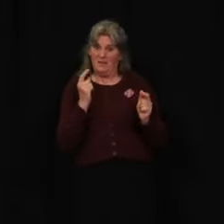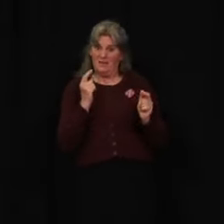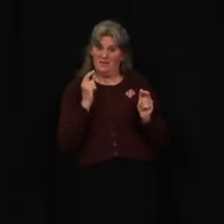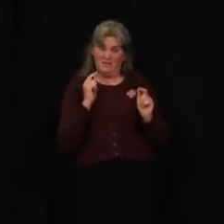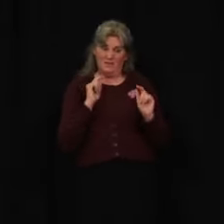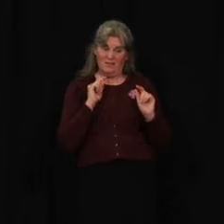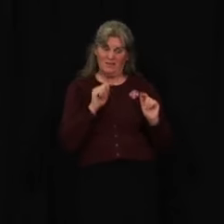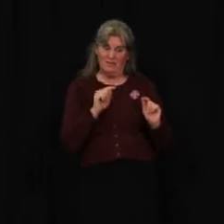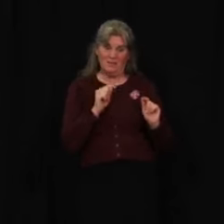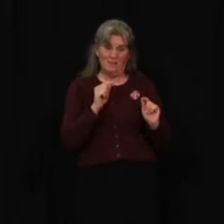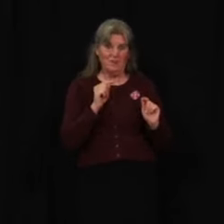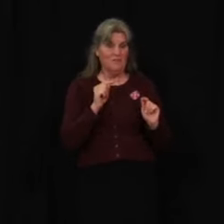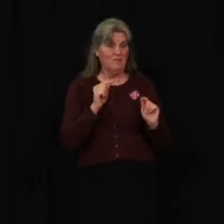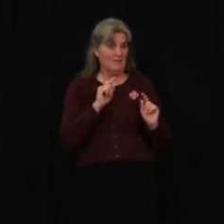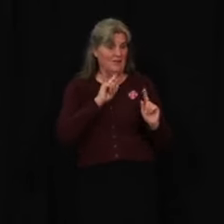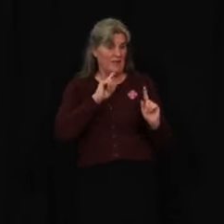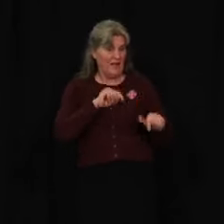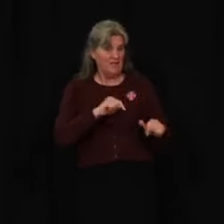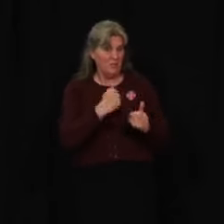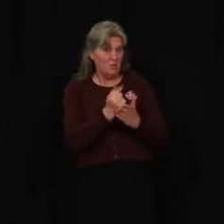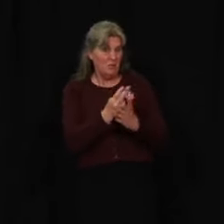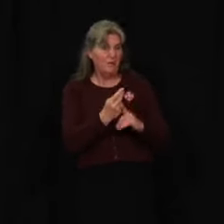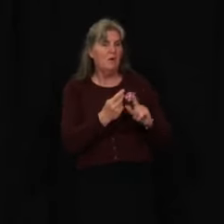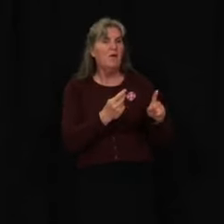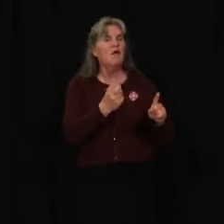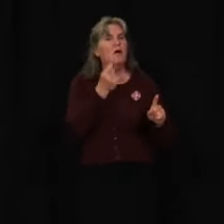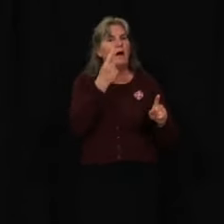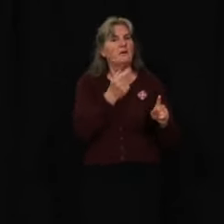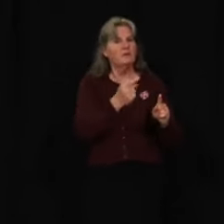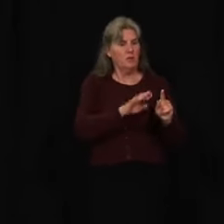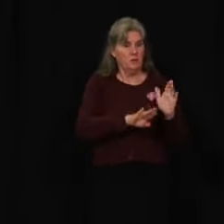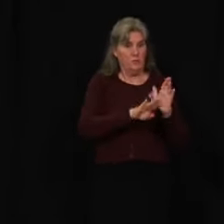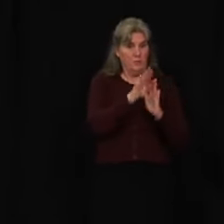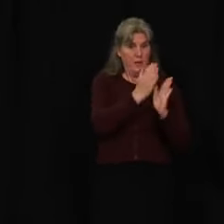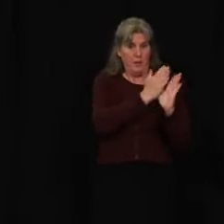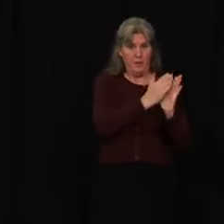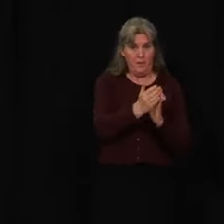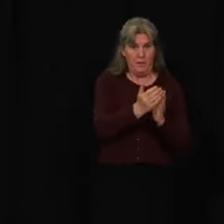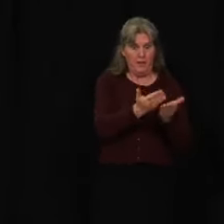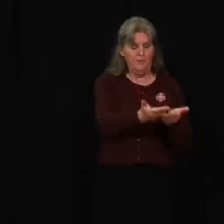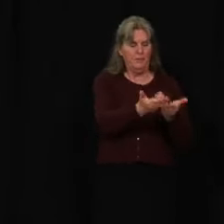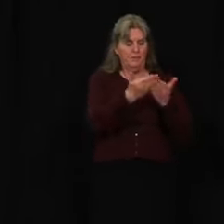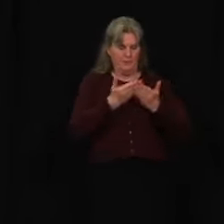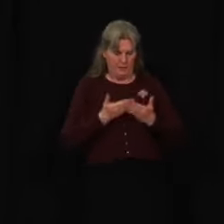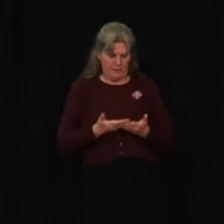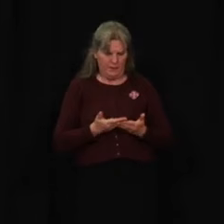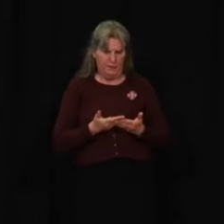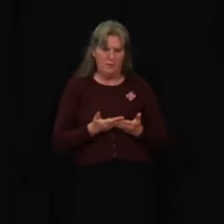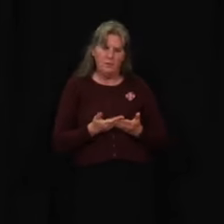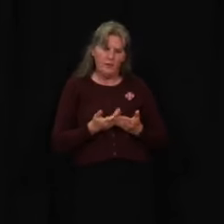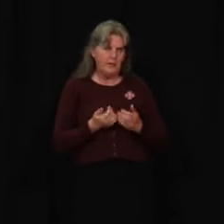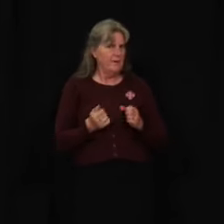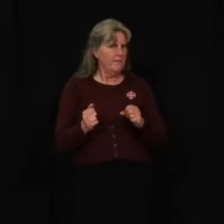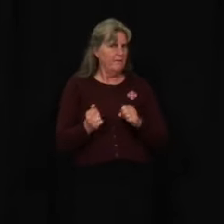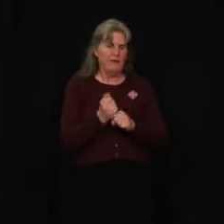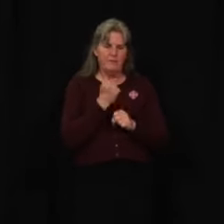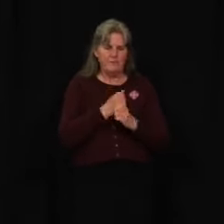years is so instrumental to our ability to use that approach for COVID related issues.